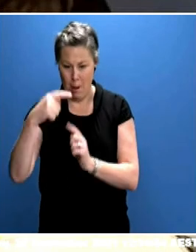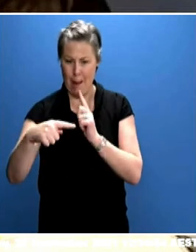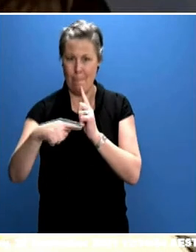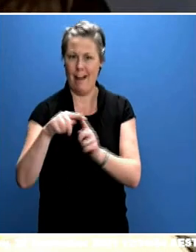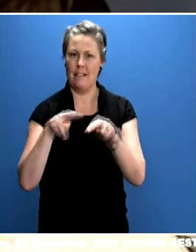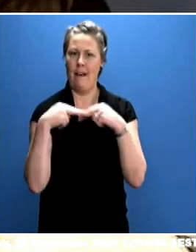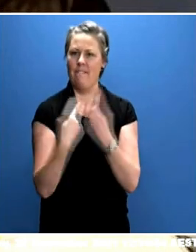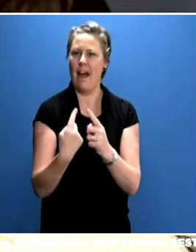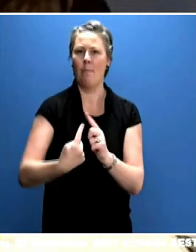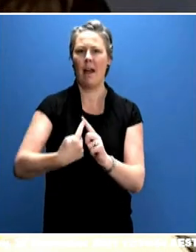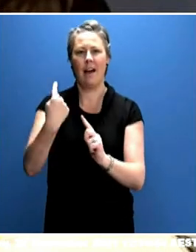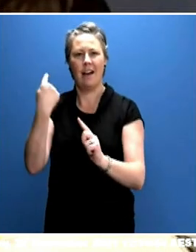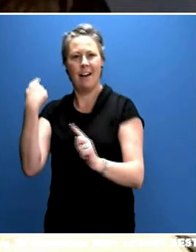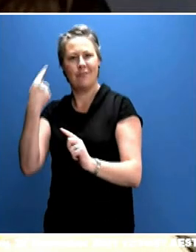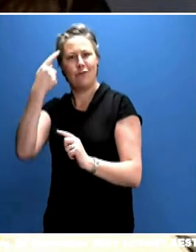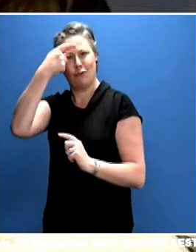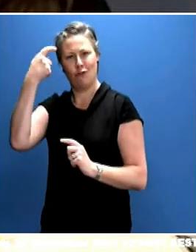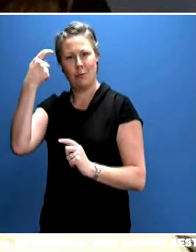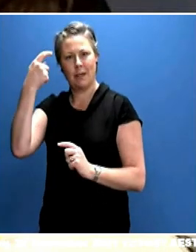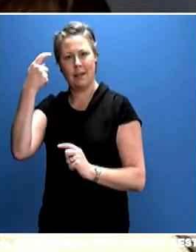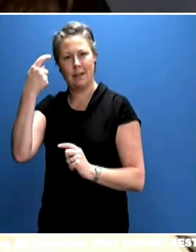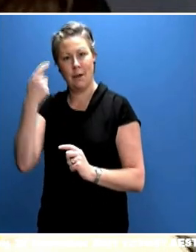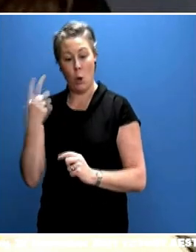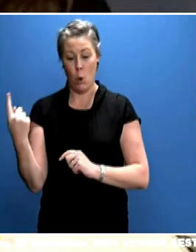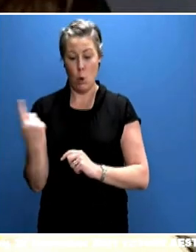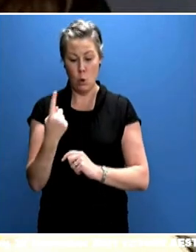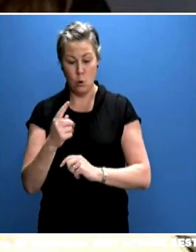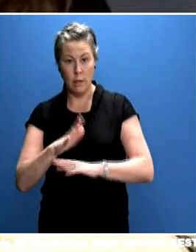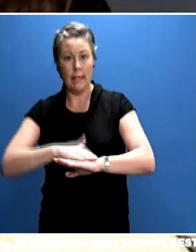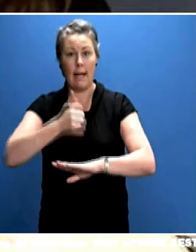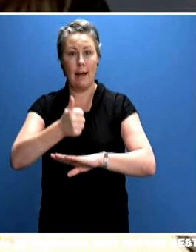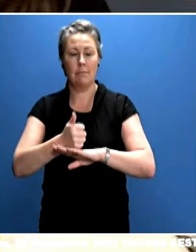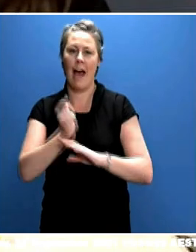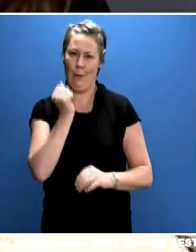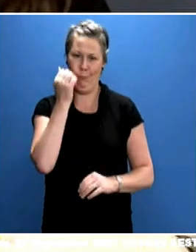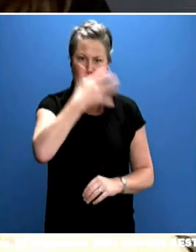This should be First Nations designed and led, predominantly First Nations